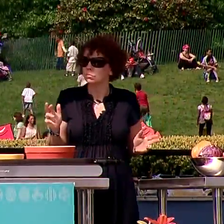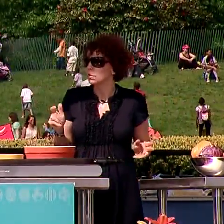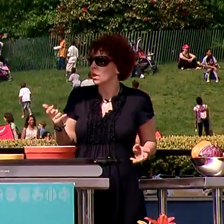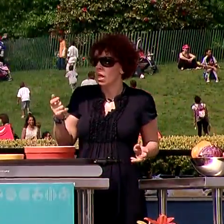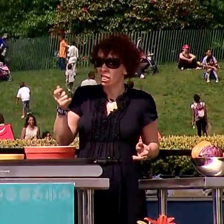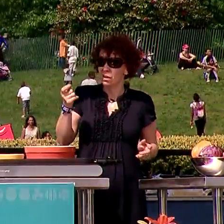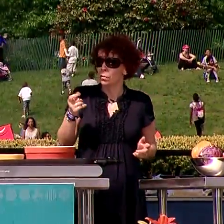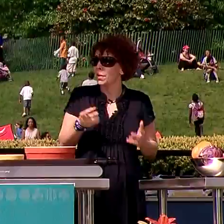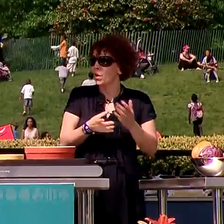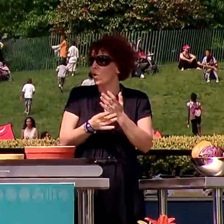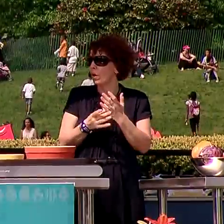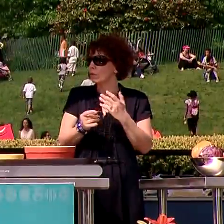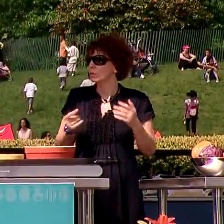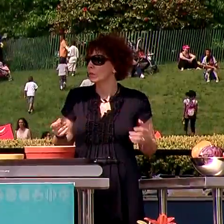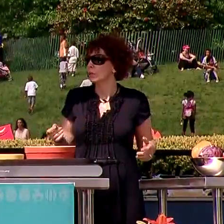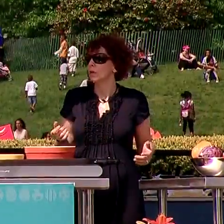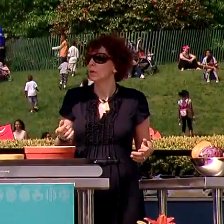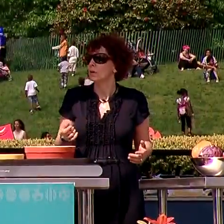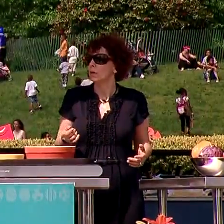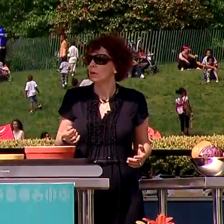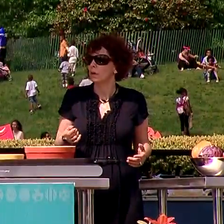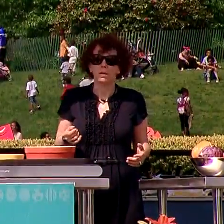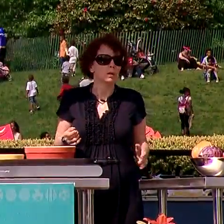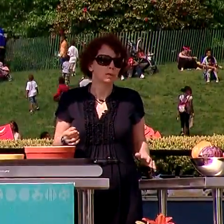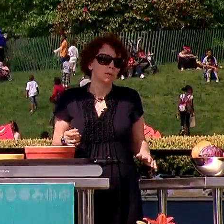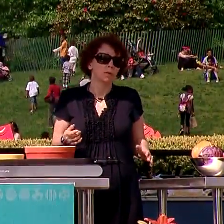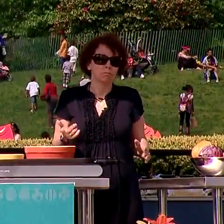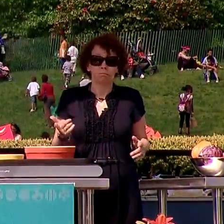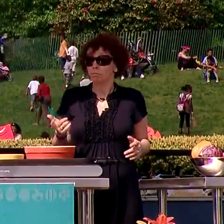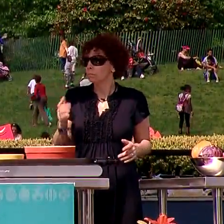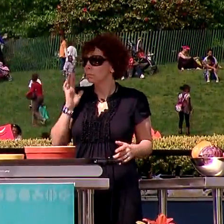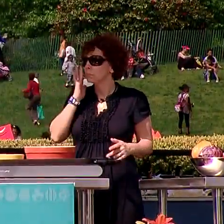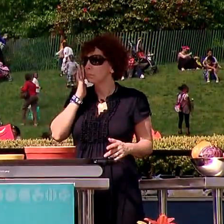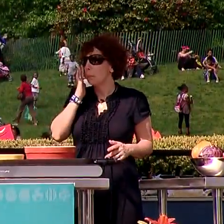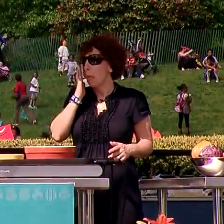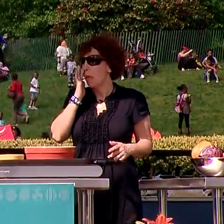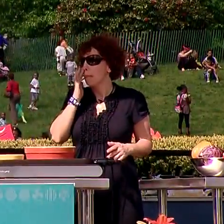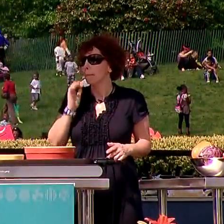Little oil.